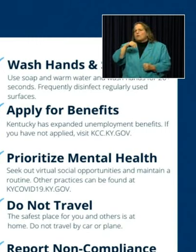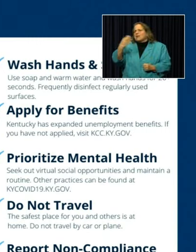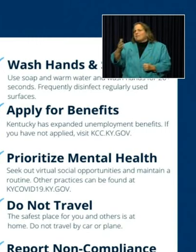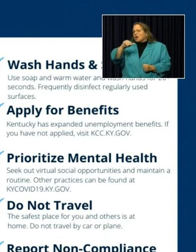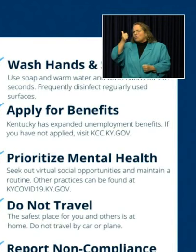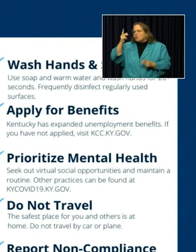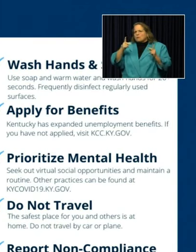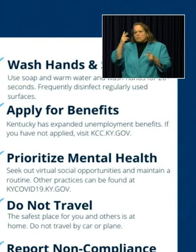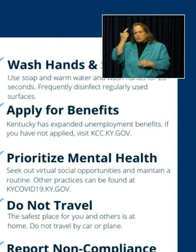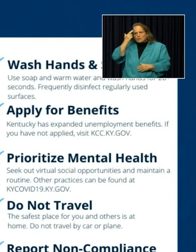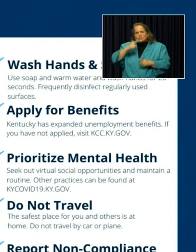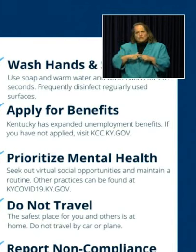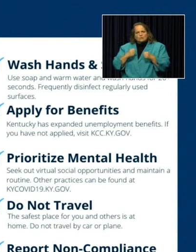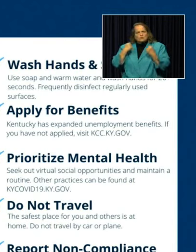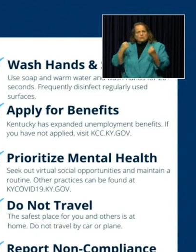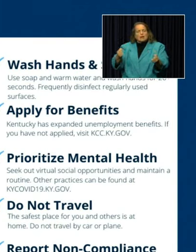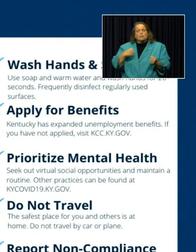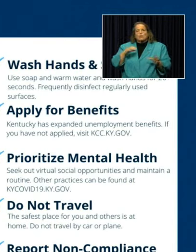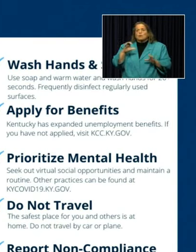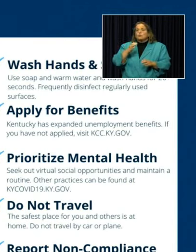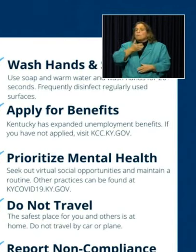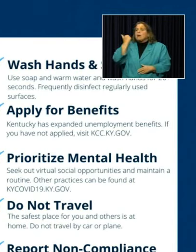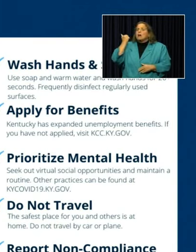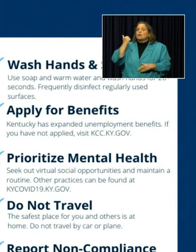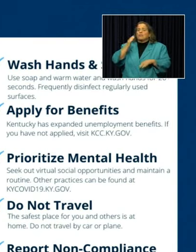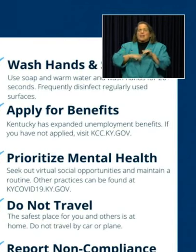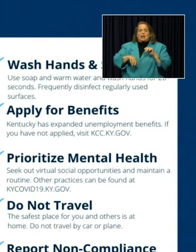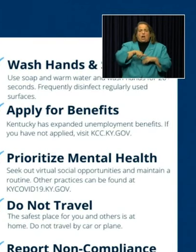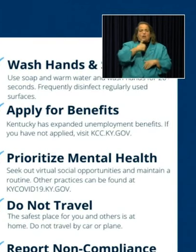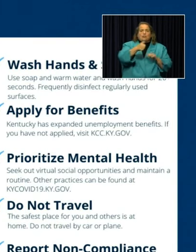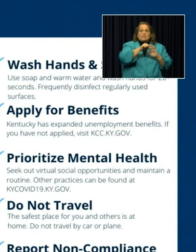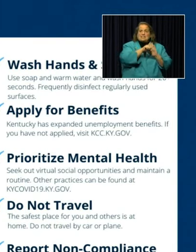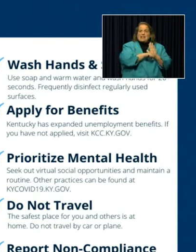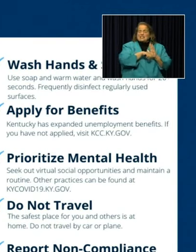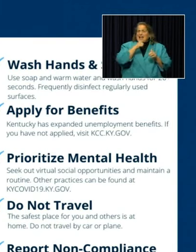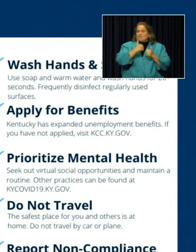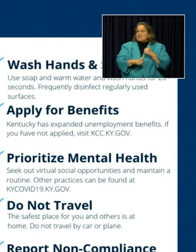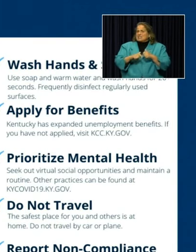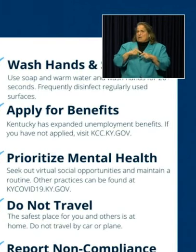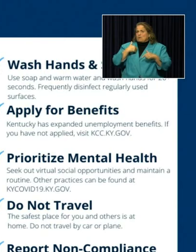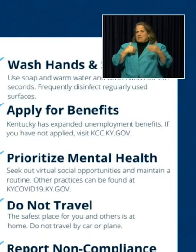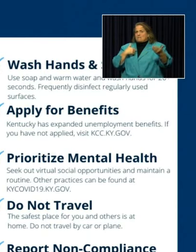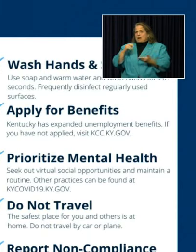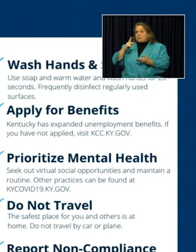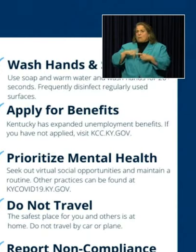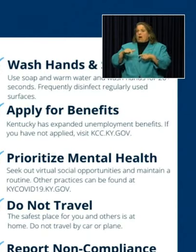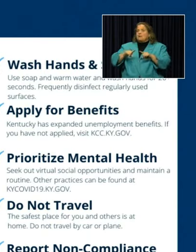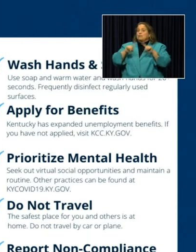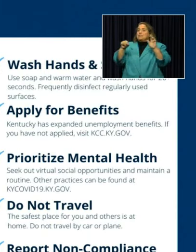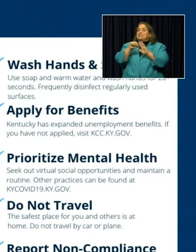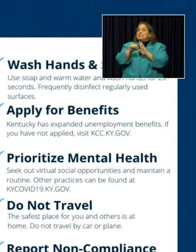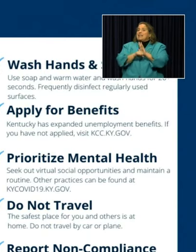HAVE INTERNET ACCESS. LET'S TRY TO RAISE A PERCENTAGE TONIGHT. THINK WE CAN DO THAT?